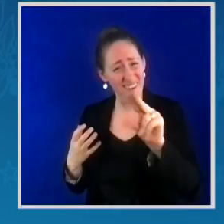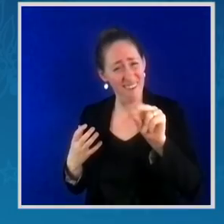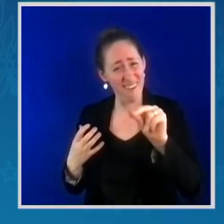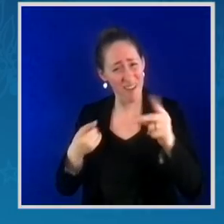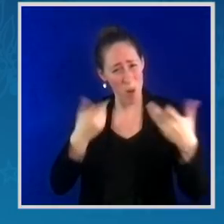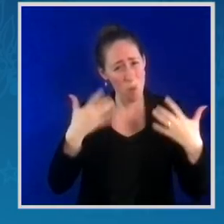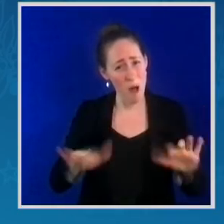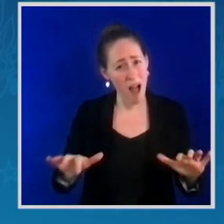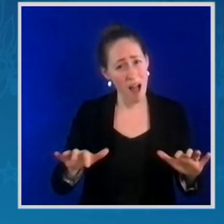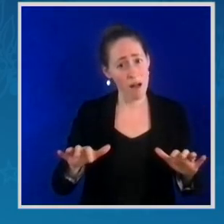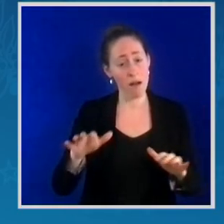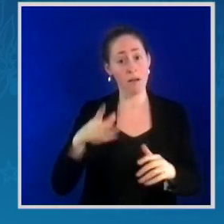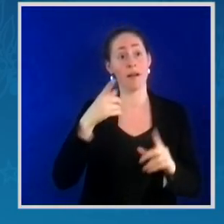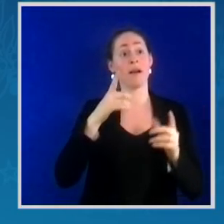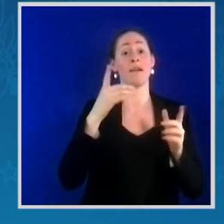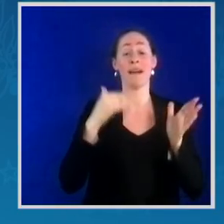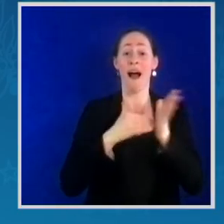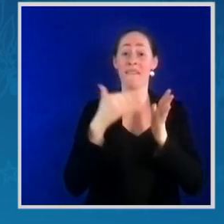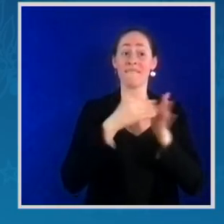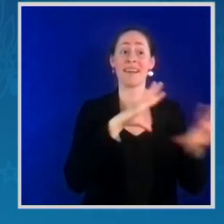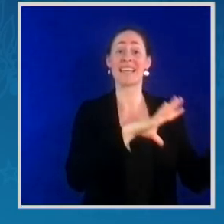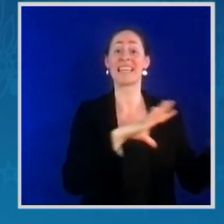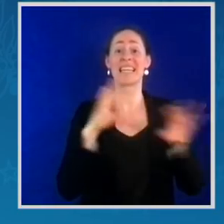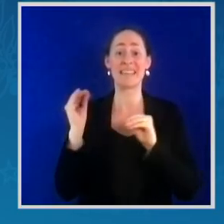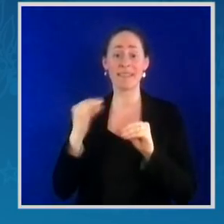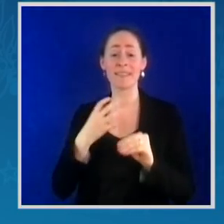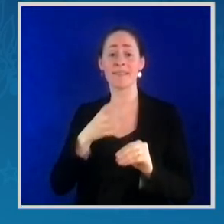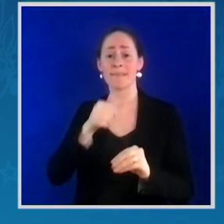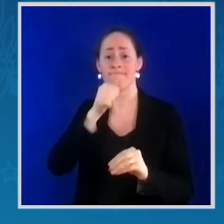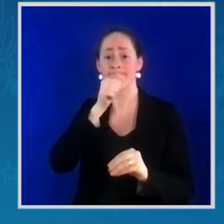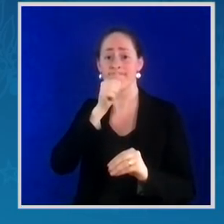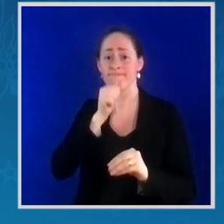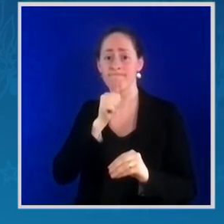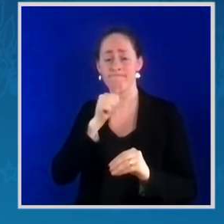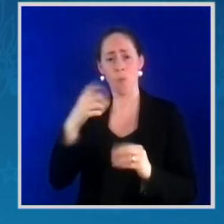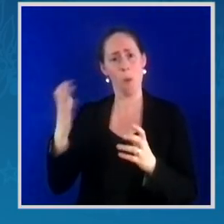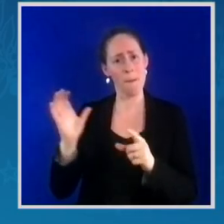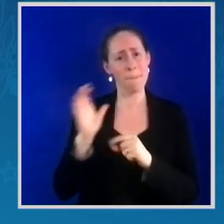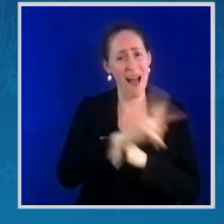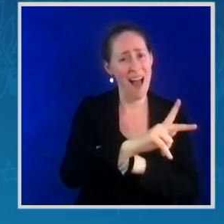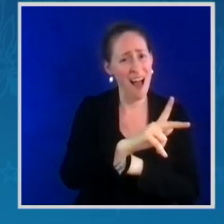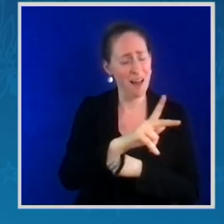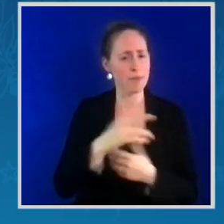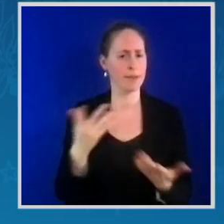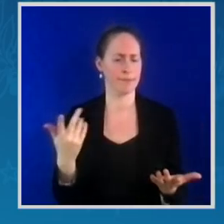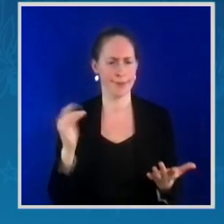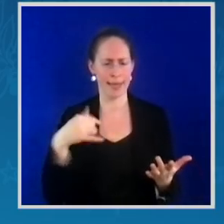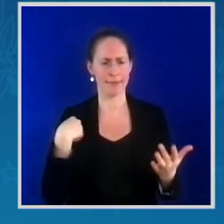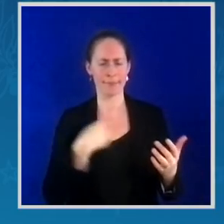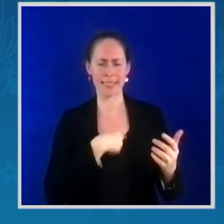So that is the spirit with which we approach these issues. I also believe that if you want to fix a problem,